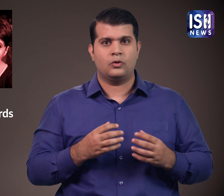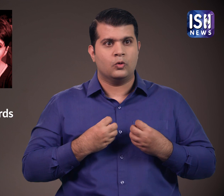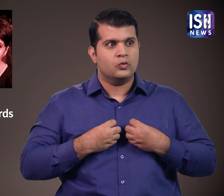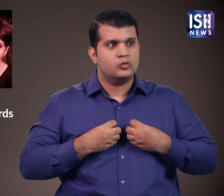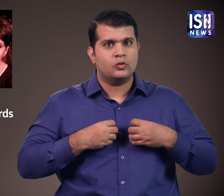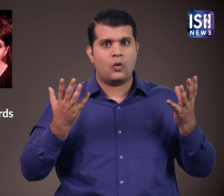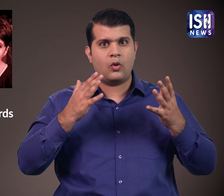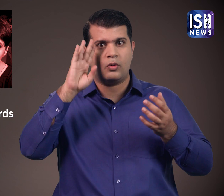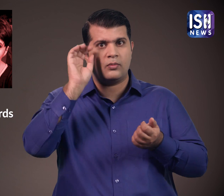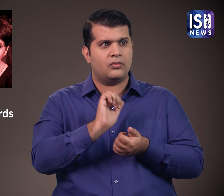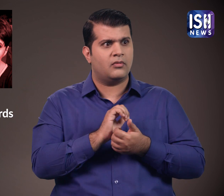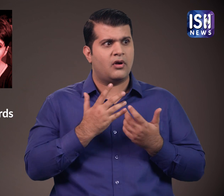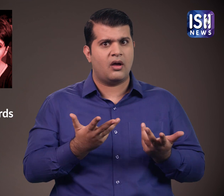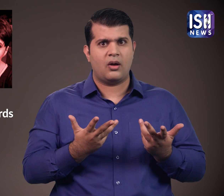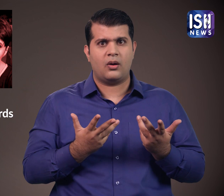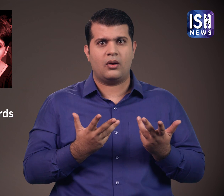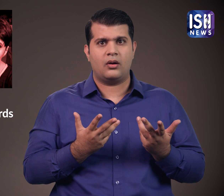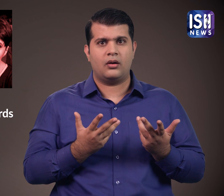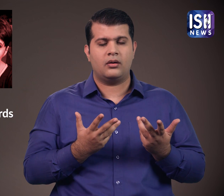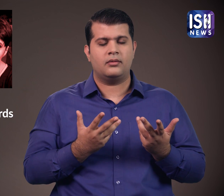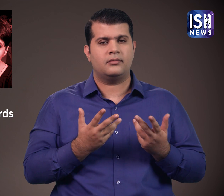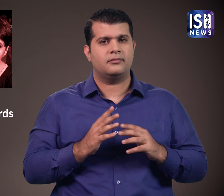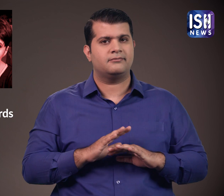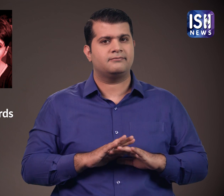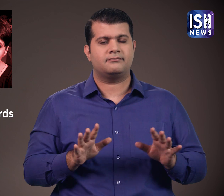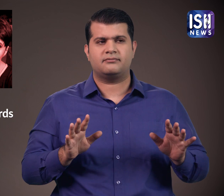The cops were stunned to learn this.